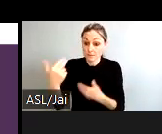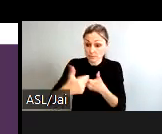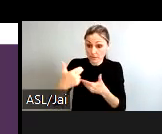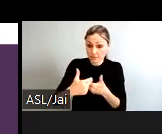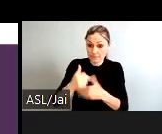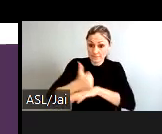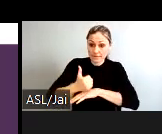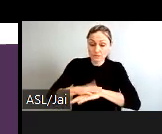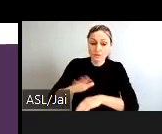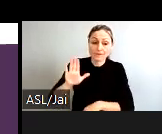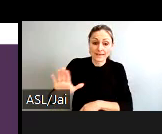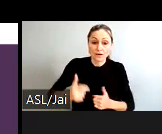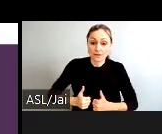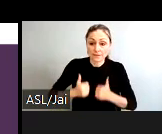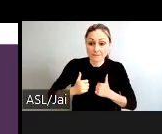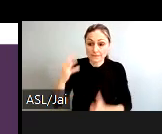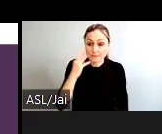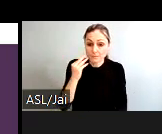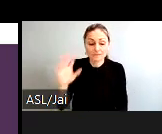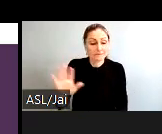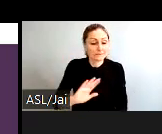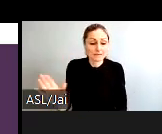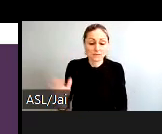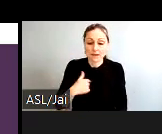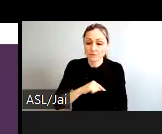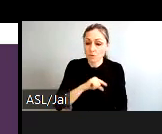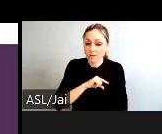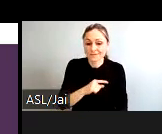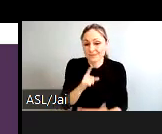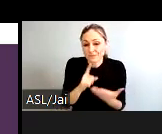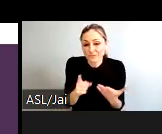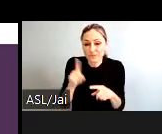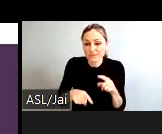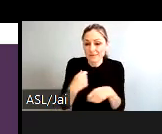their lived experience you can't make them qualify as low-income.